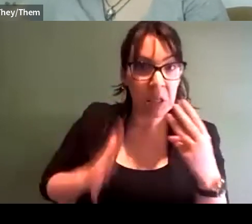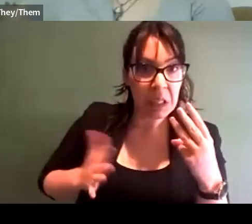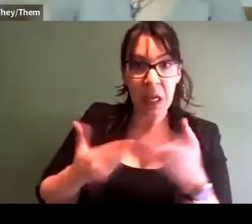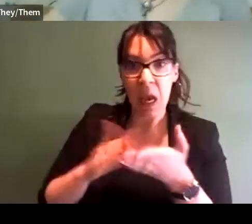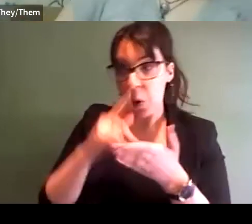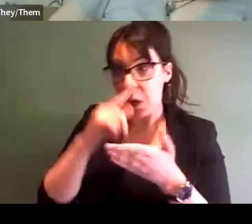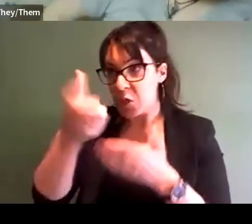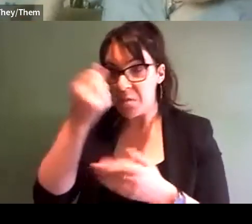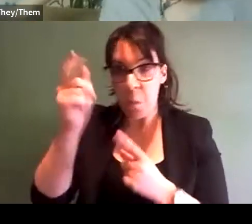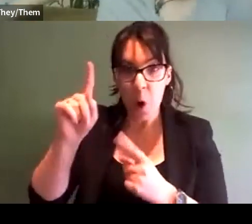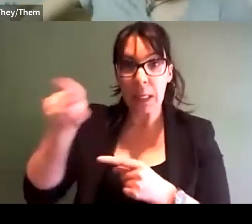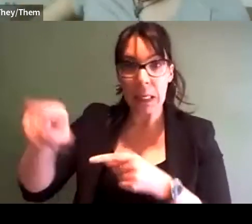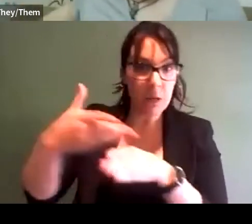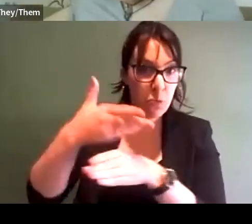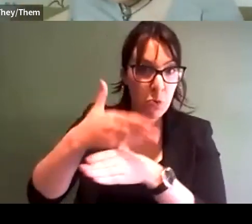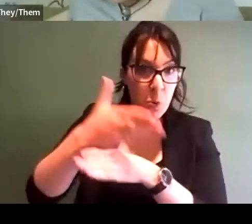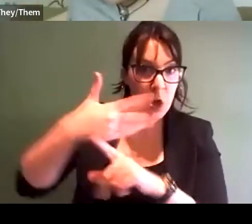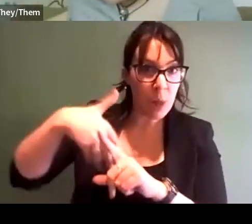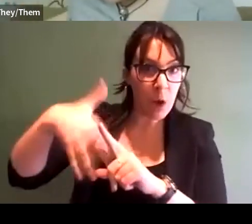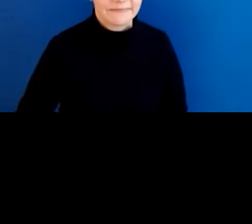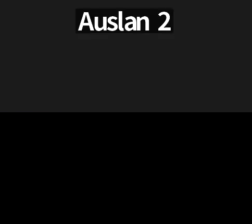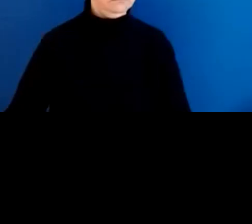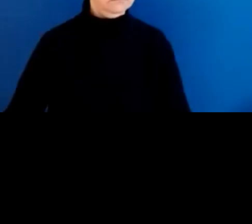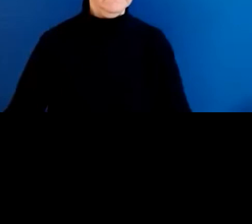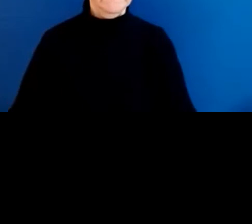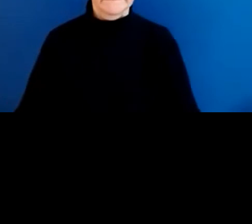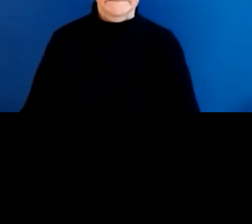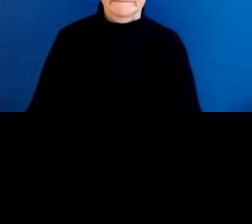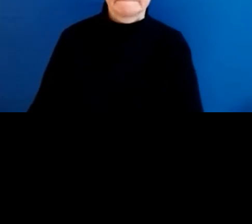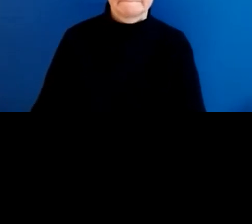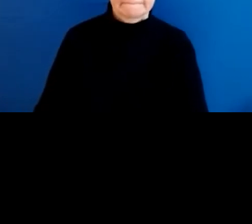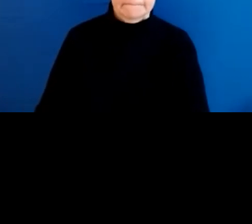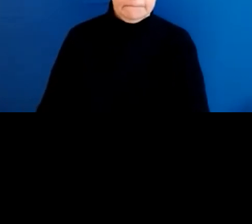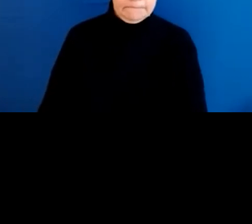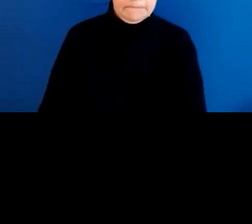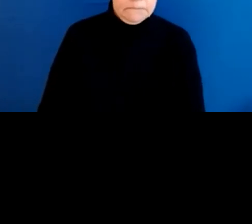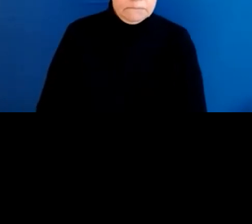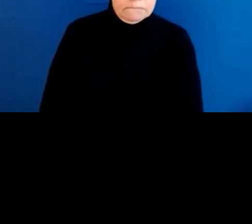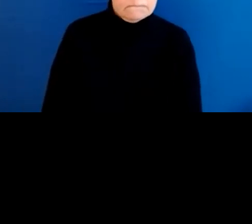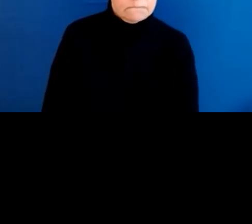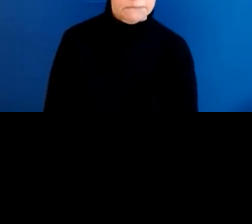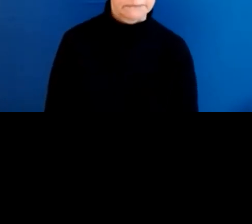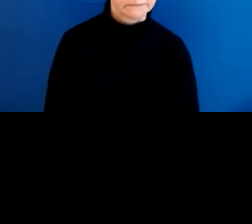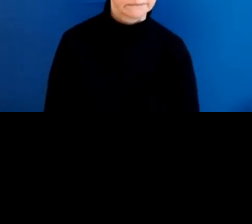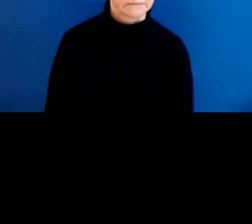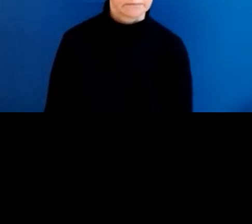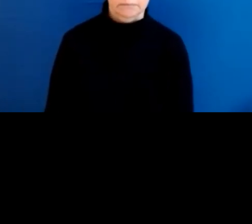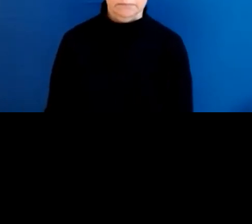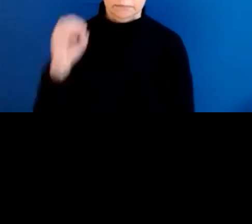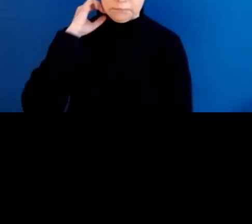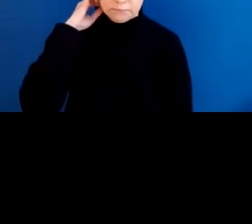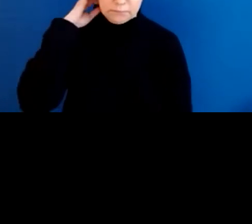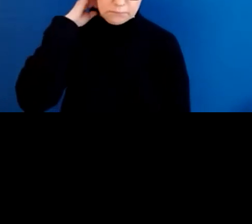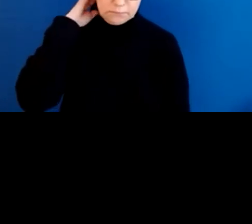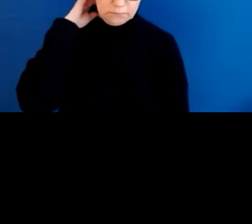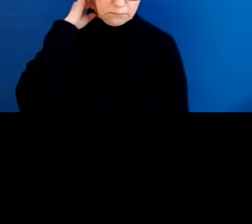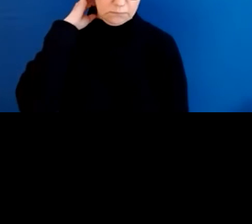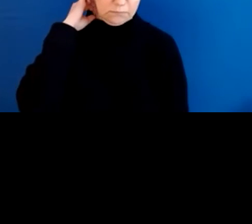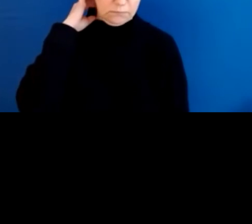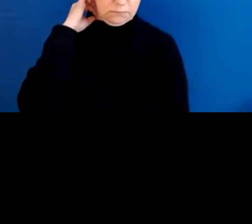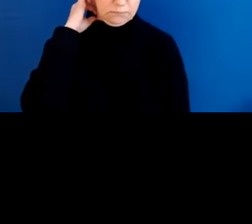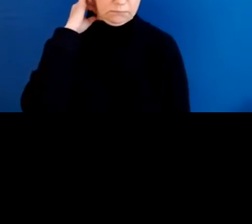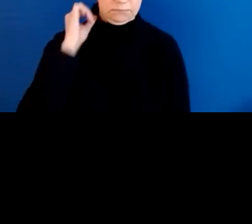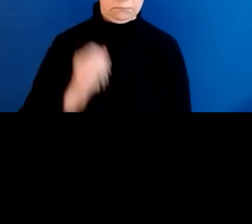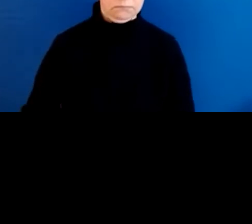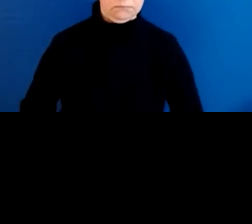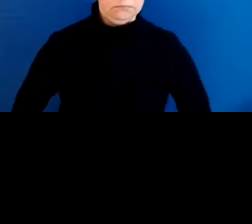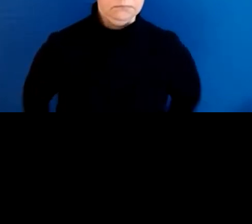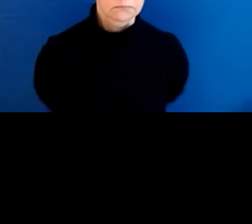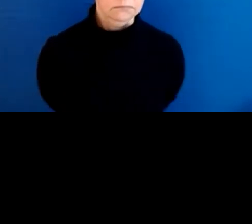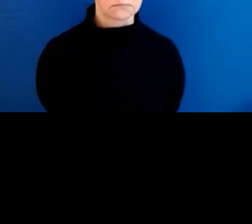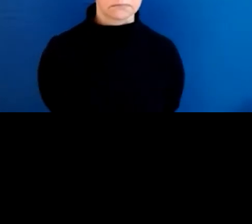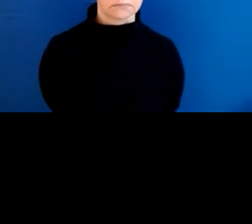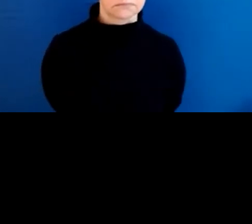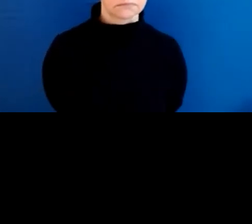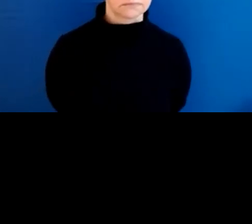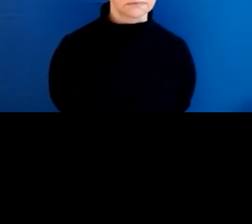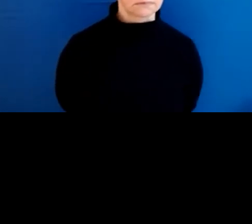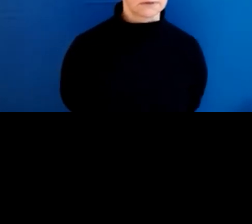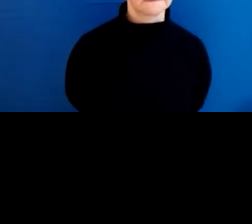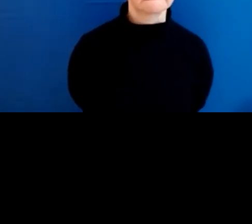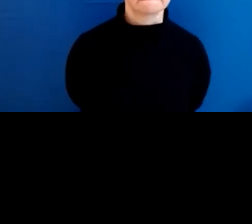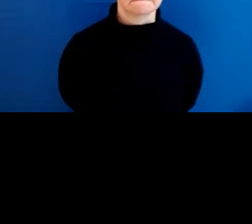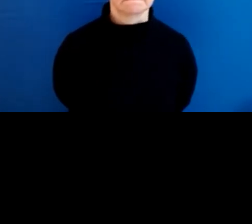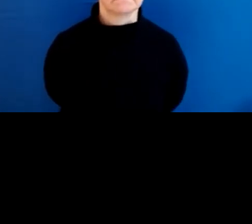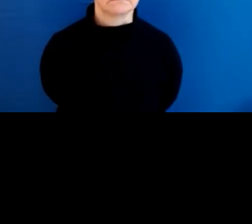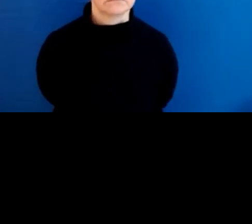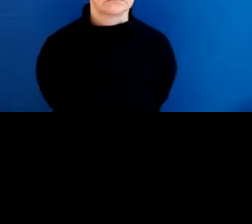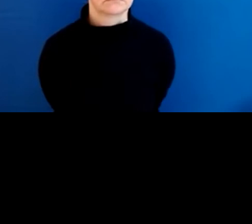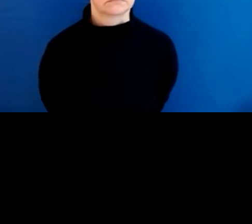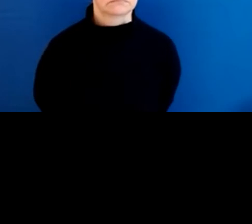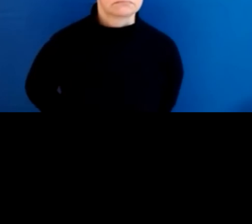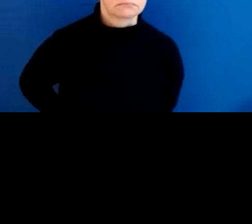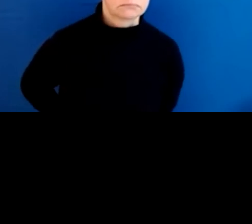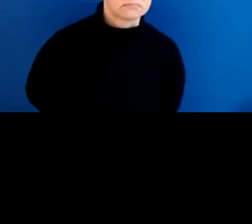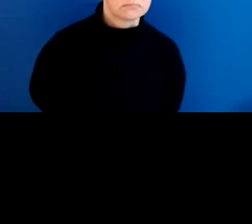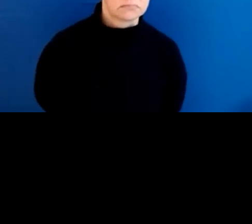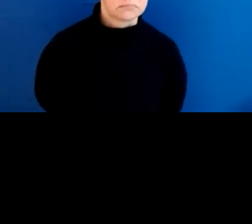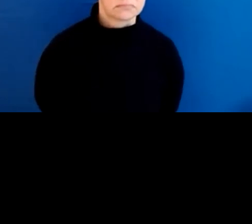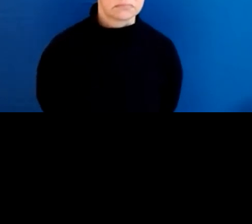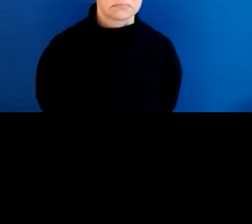How can we get there and he would do all that work on behalf of me. So, you know, if you can find anyone, you know, even if you're if it's let's say you're like your one teacher and you're now in year three, but they know you well and they know your accommodation